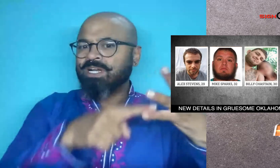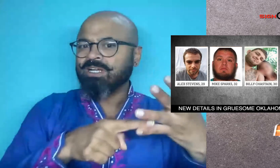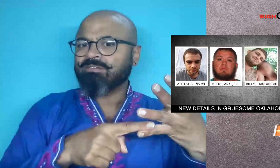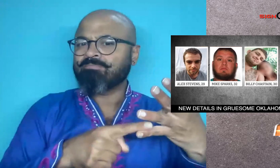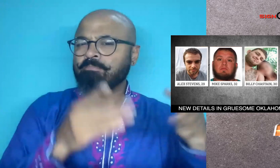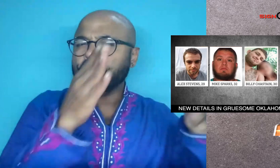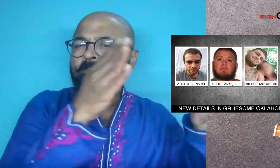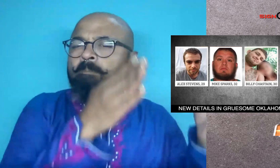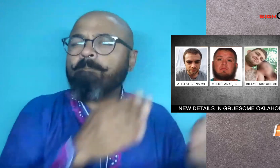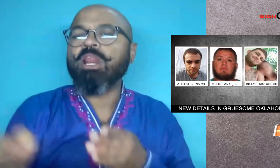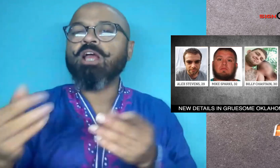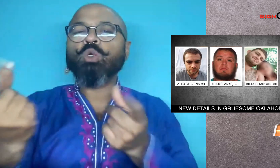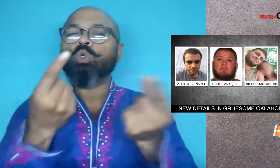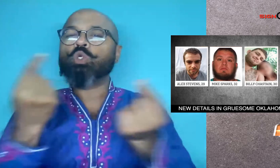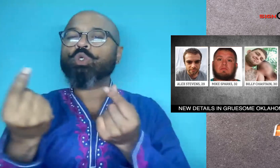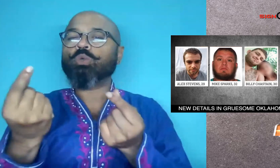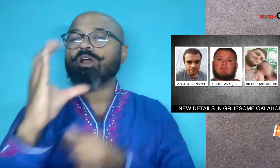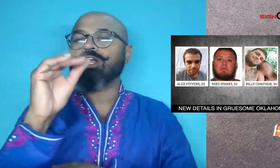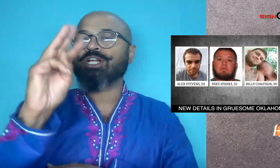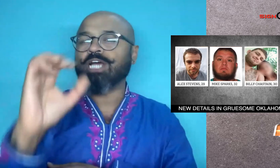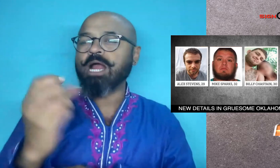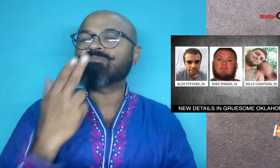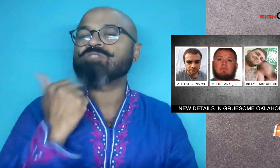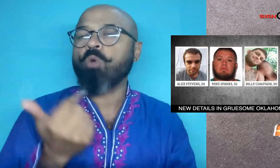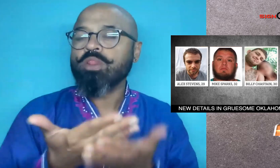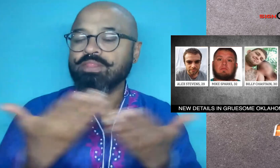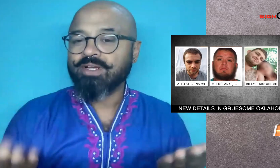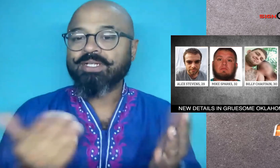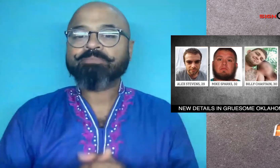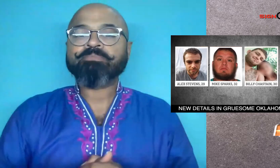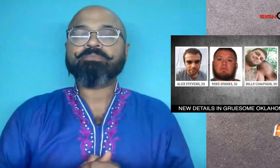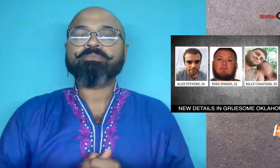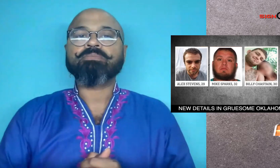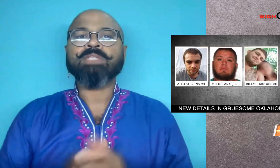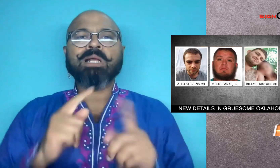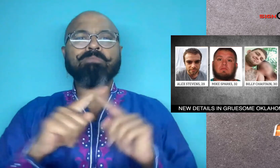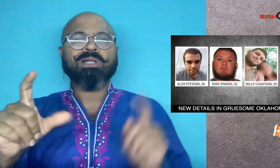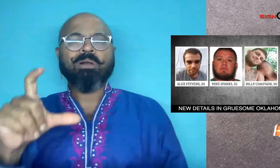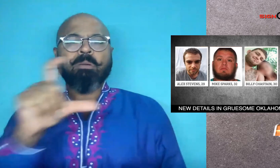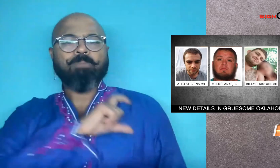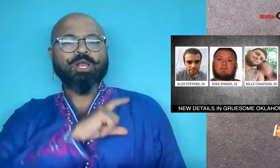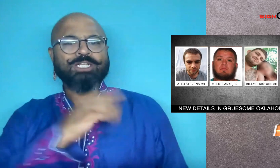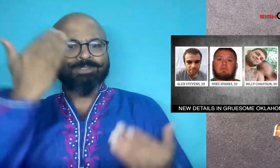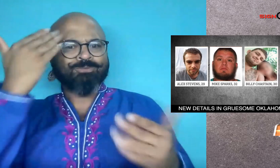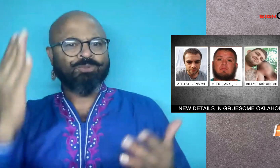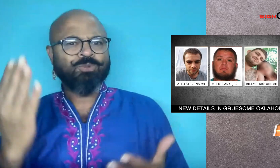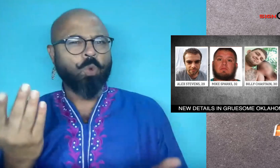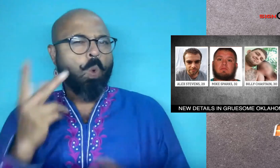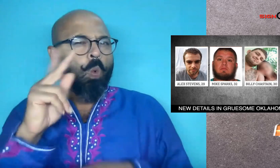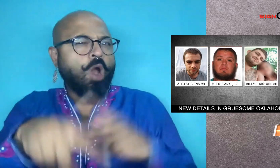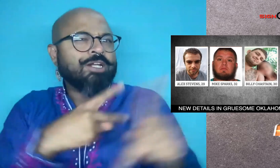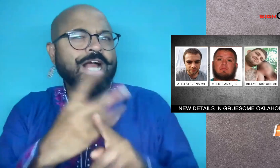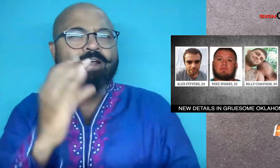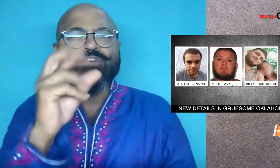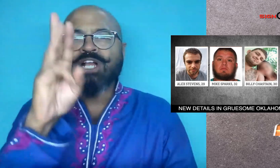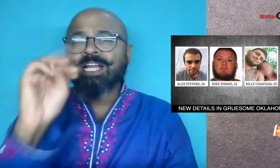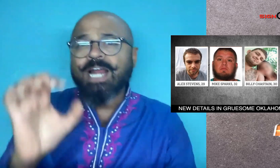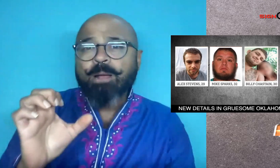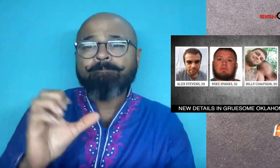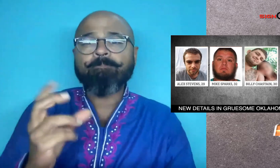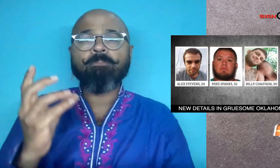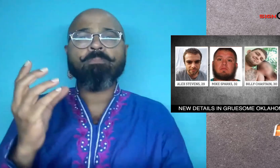the four victims were plotting to commit some kind of crime But police don't know what kind